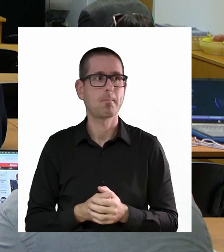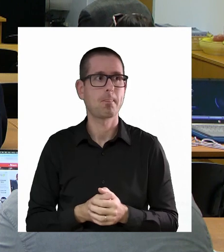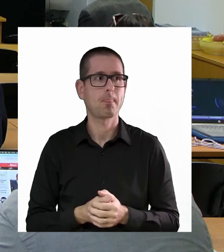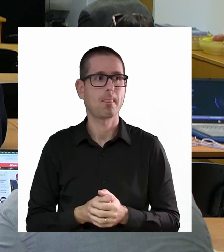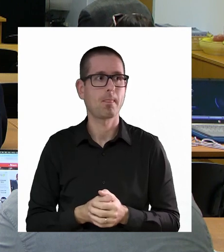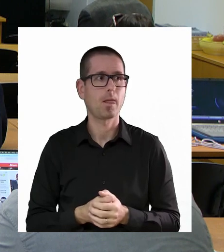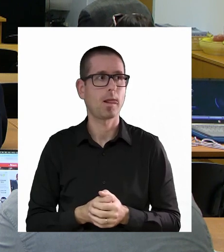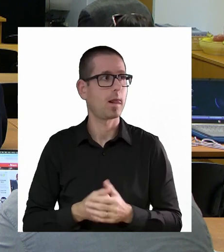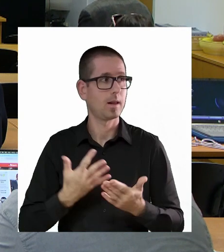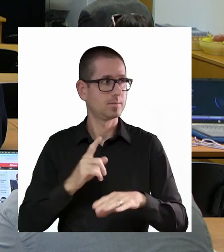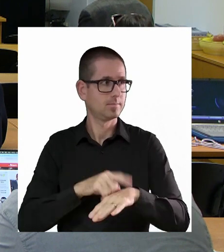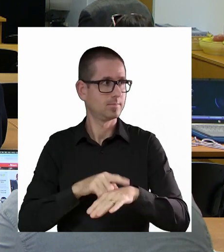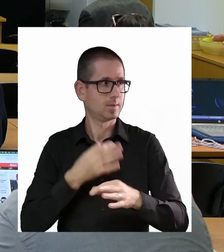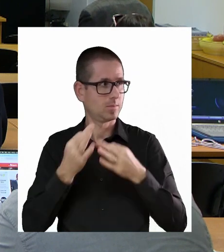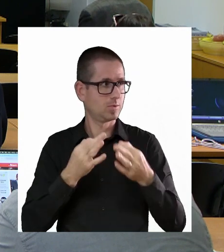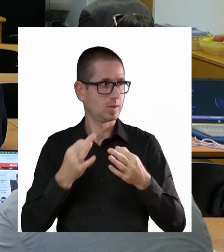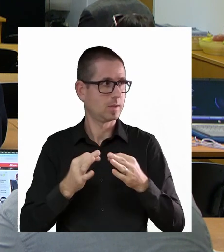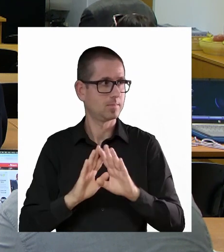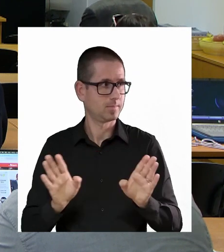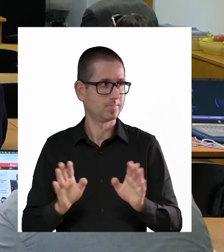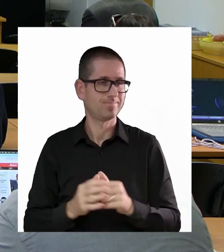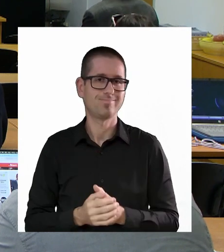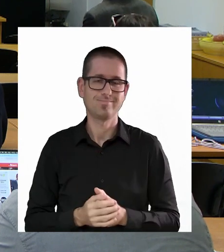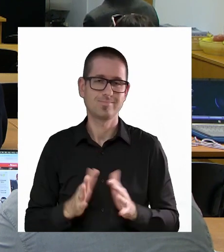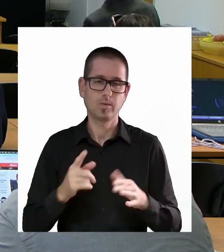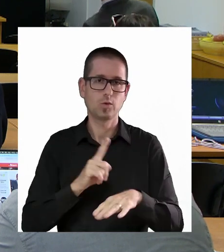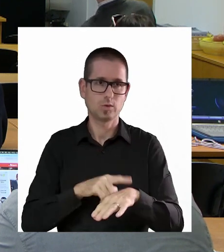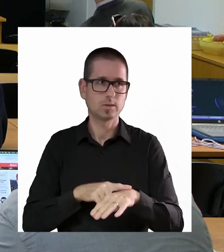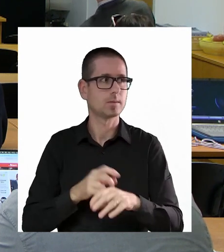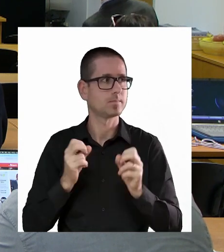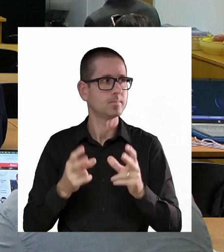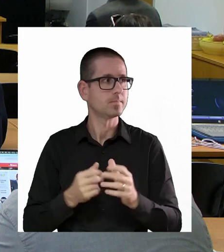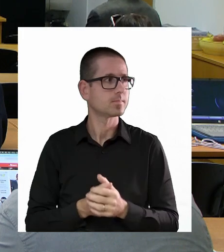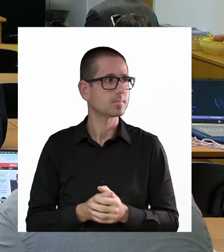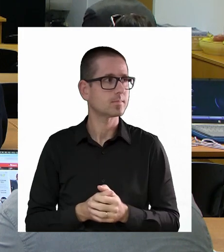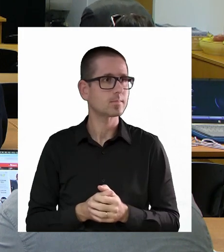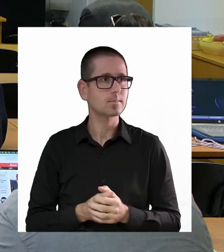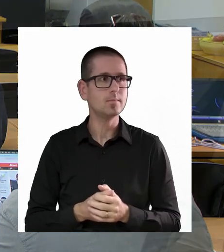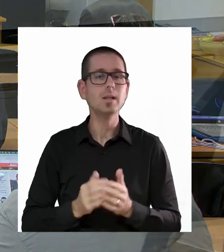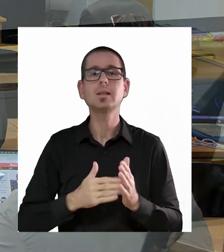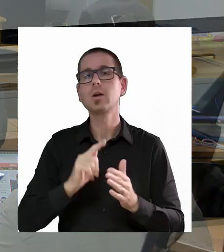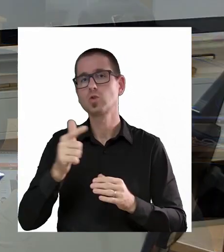No more time for question professor debates. No, okay, sorry. For any other question please use the